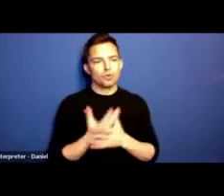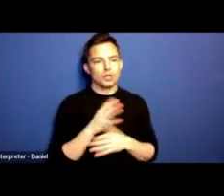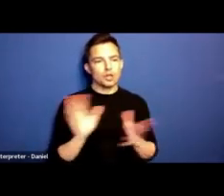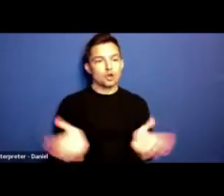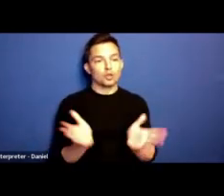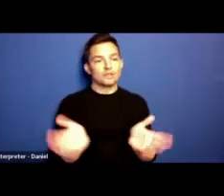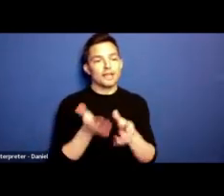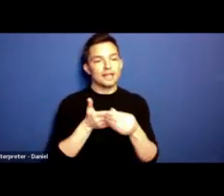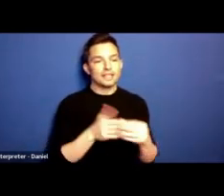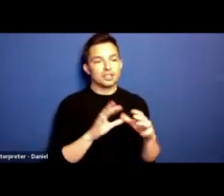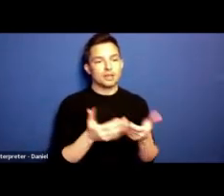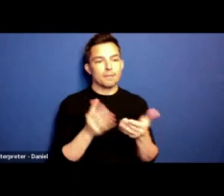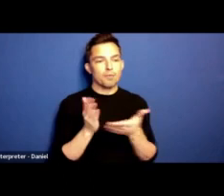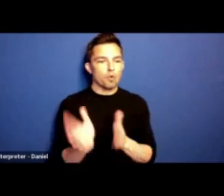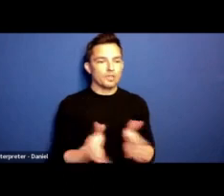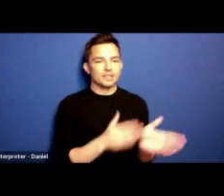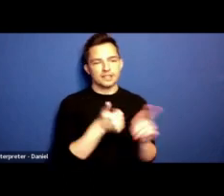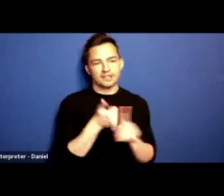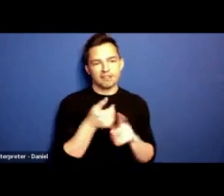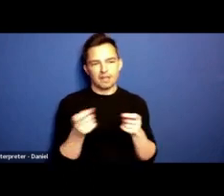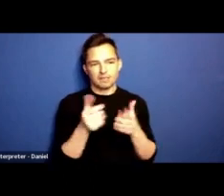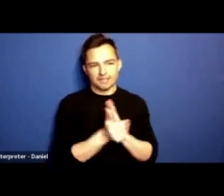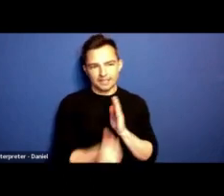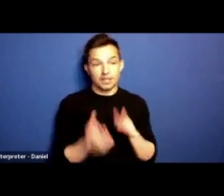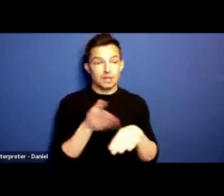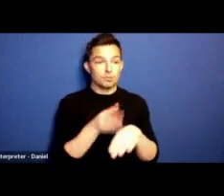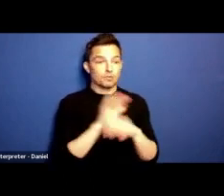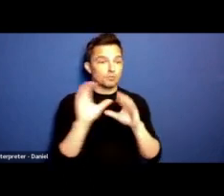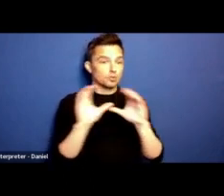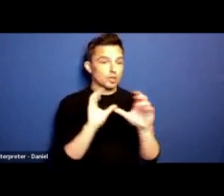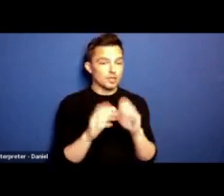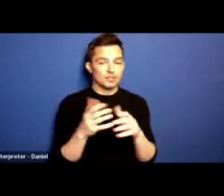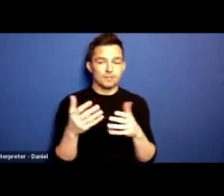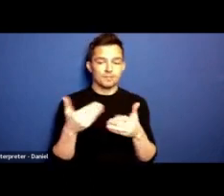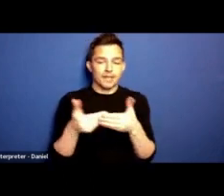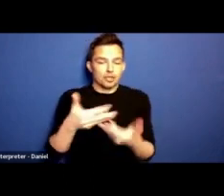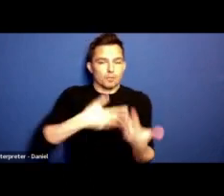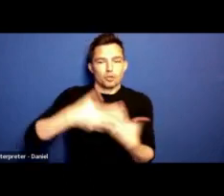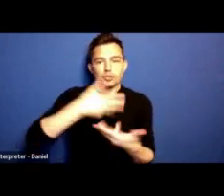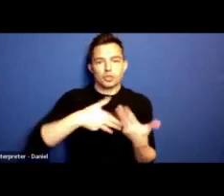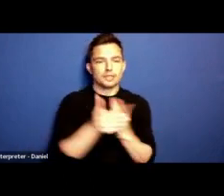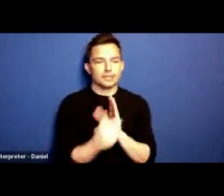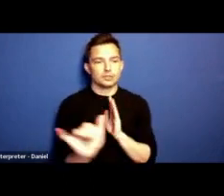organizational and self management skills, improve communication and interpersonal skills, connect to the broader